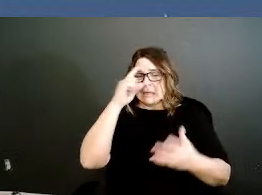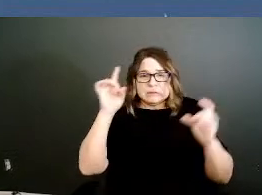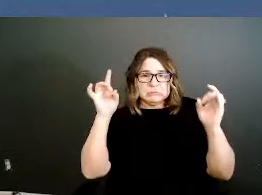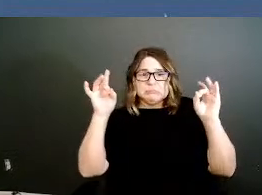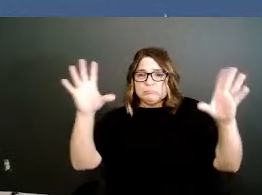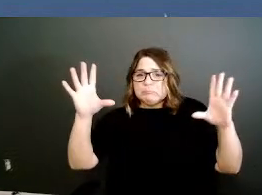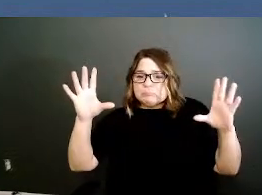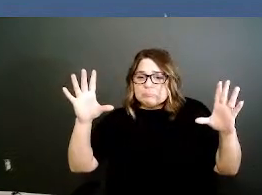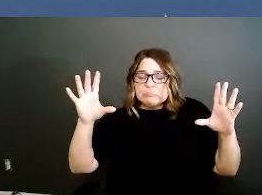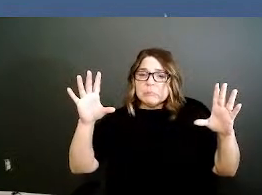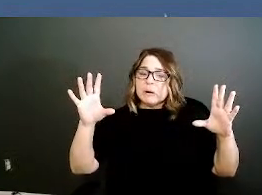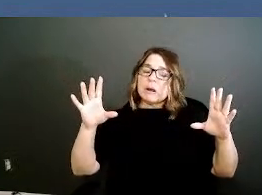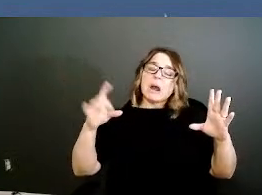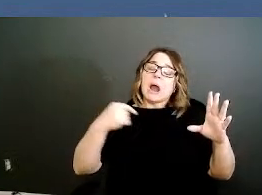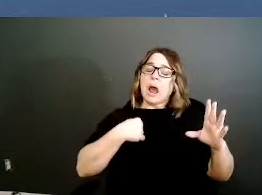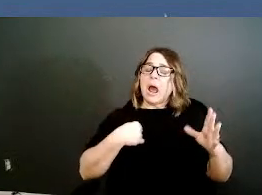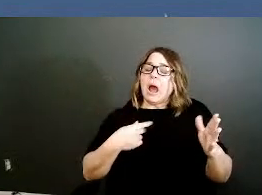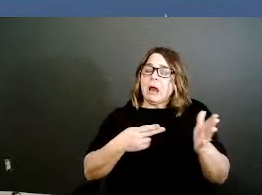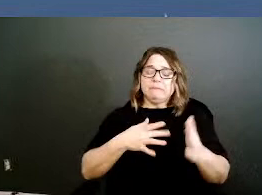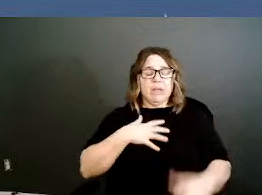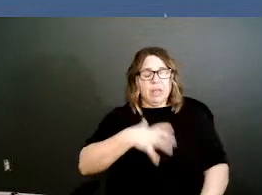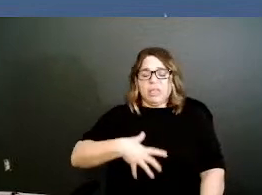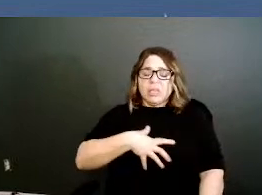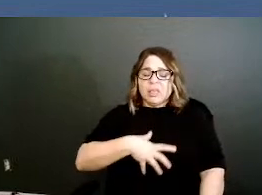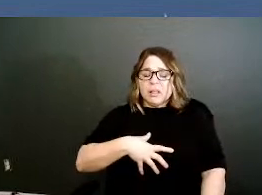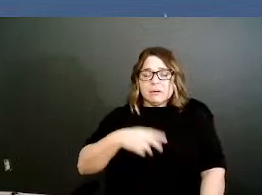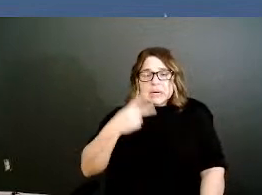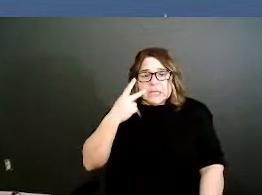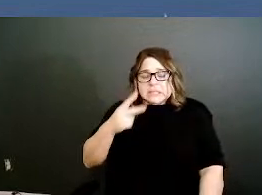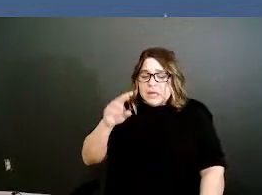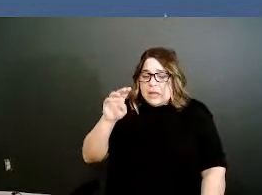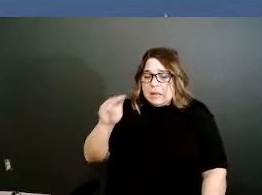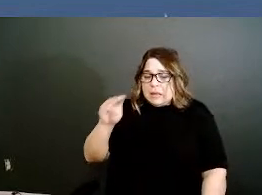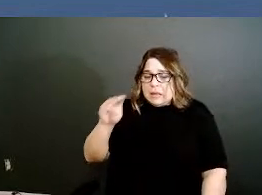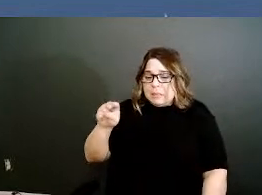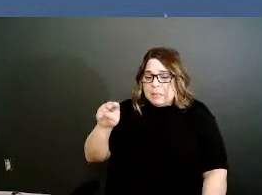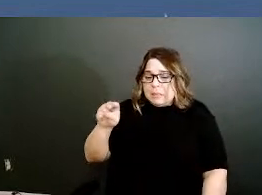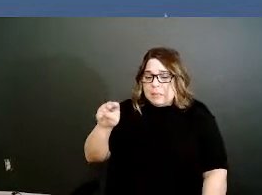THAT THAT MAKES ME THINK HE DOESN'T GIVE A FLYING FUCK